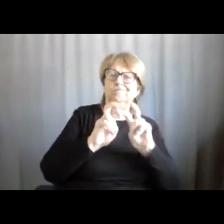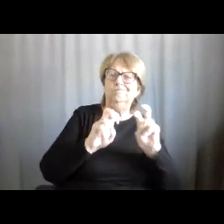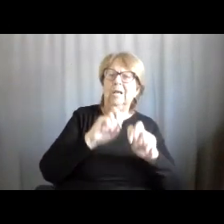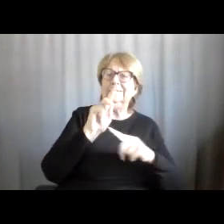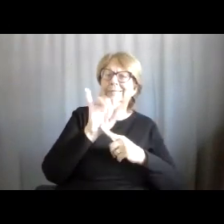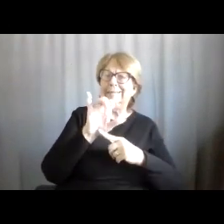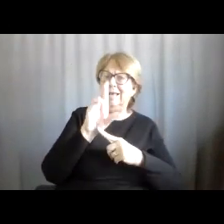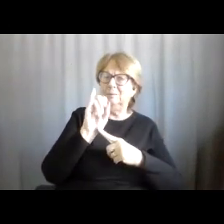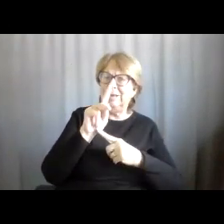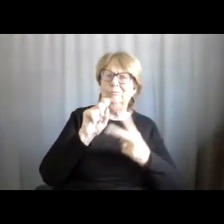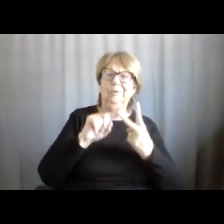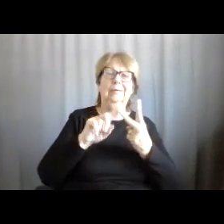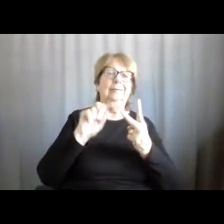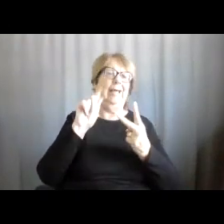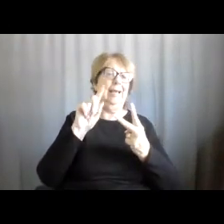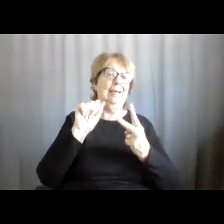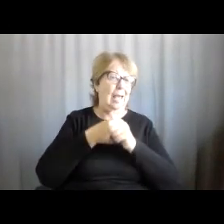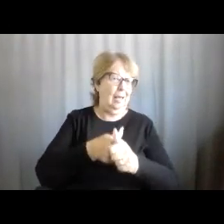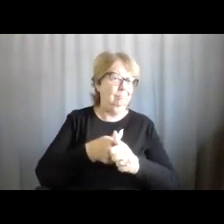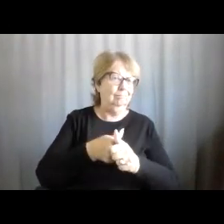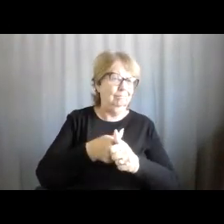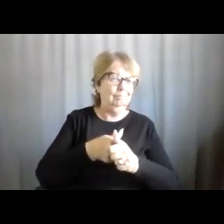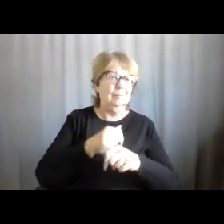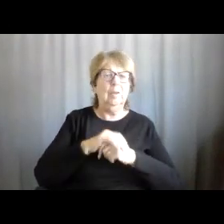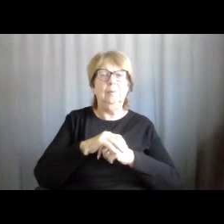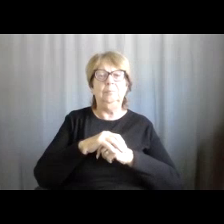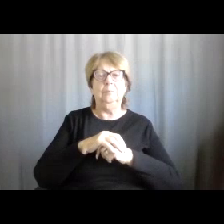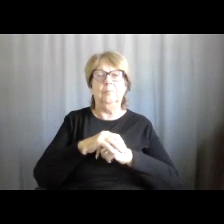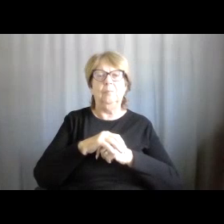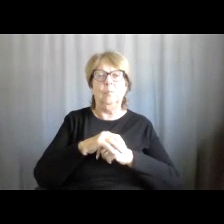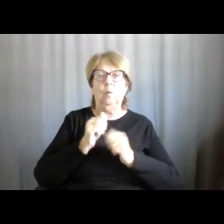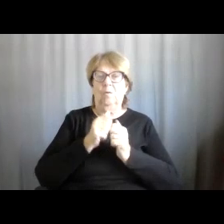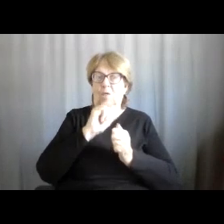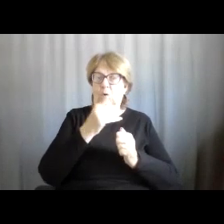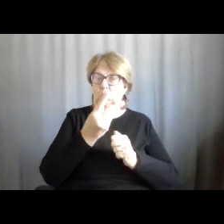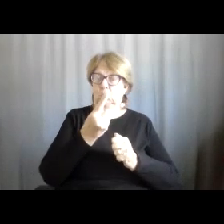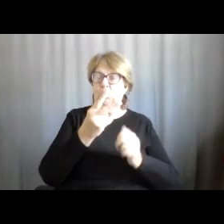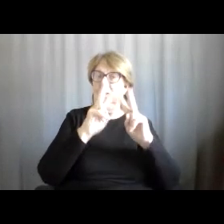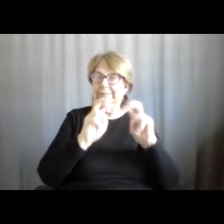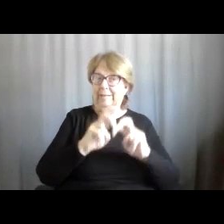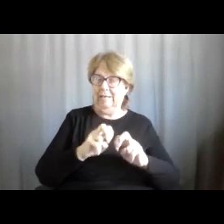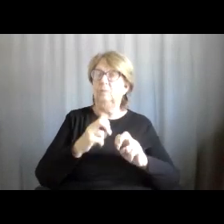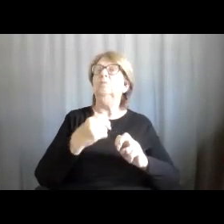[Roby Poche (DES)] With these two assessments, we have a full data set of our buildings, parks and grounds.